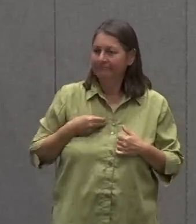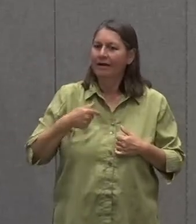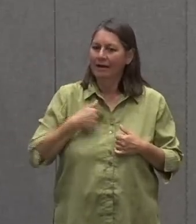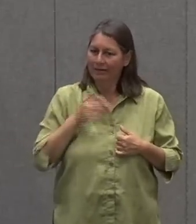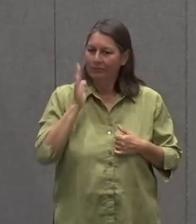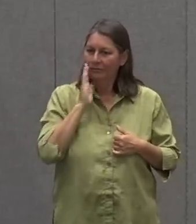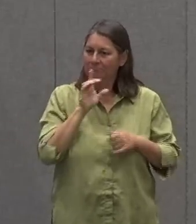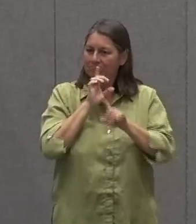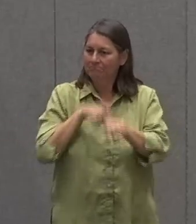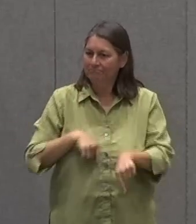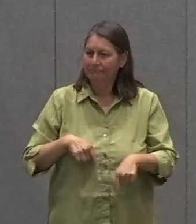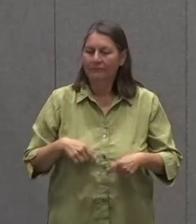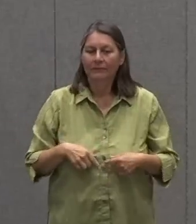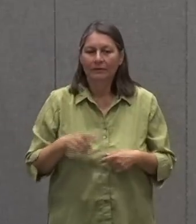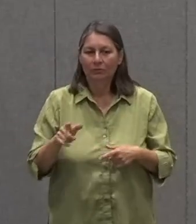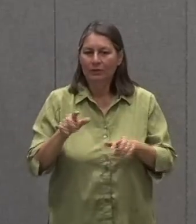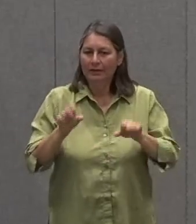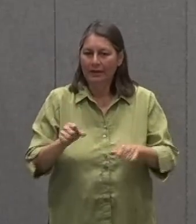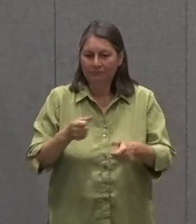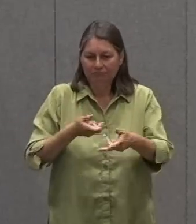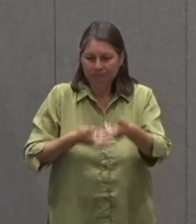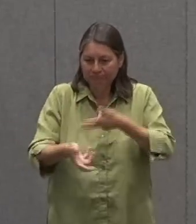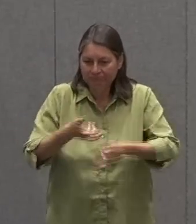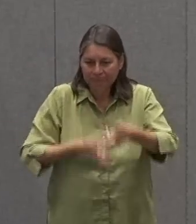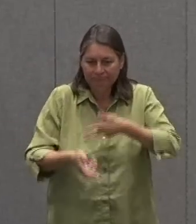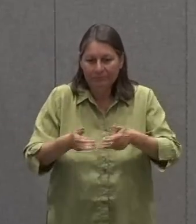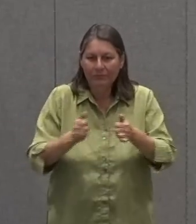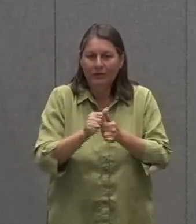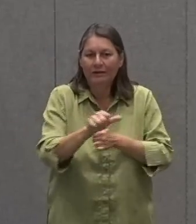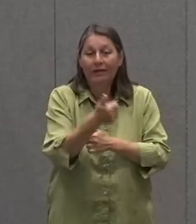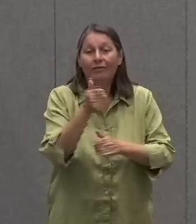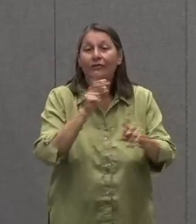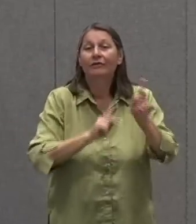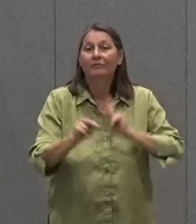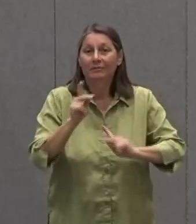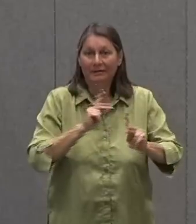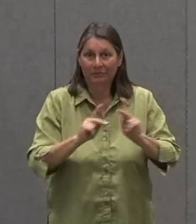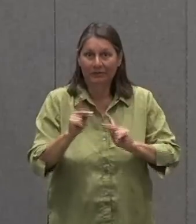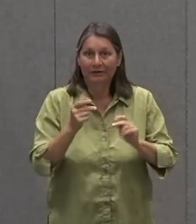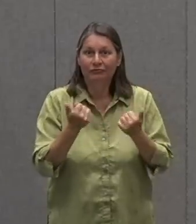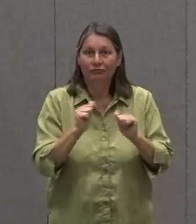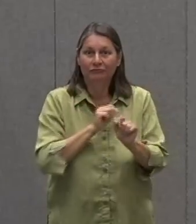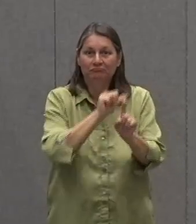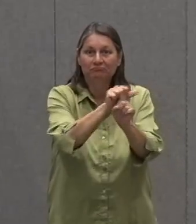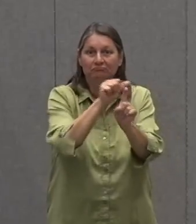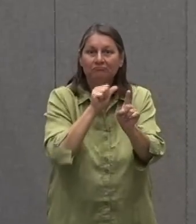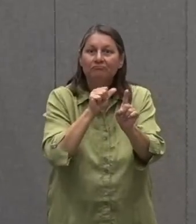to work with other people and try to stump our friends. If you've seen me with Mrs. Sears,